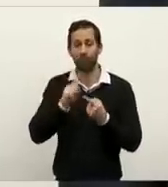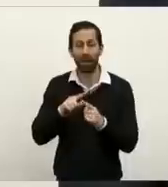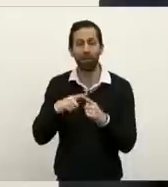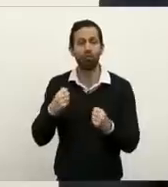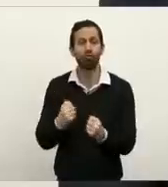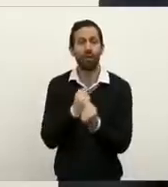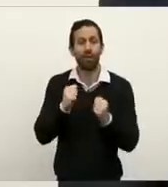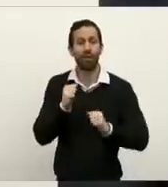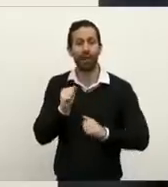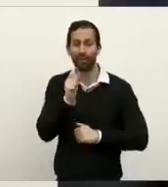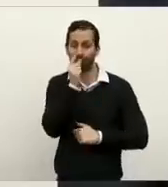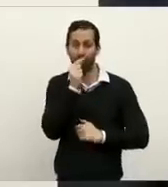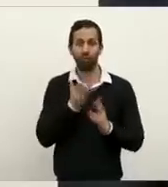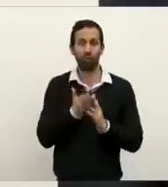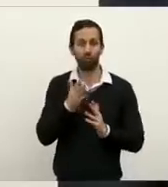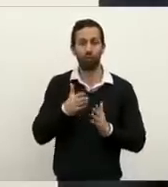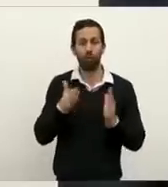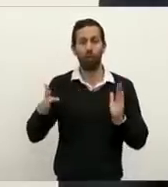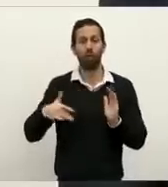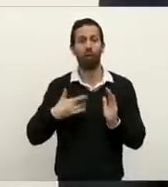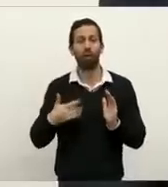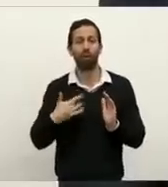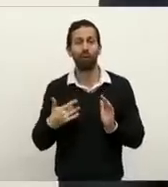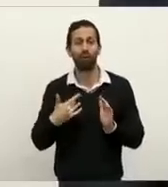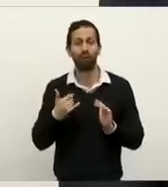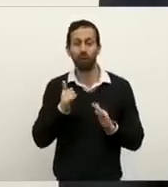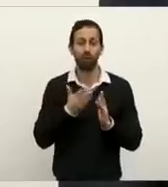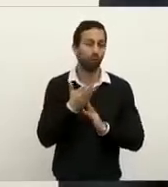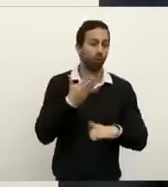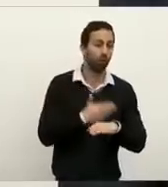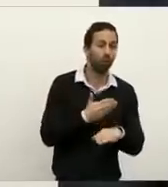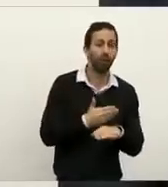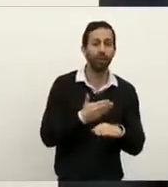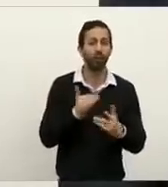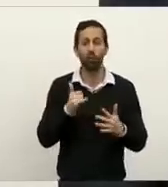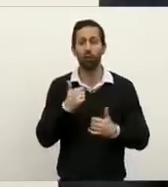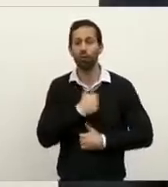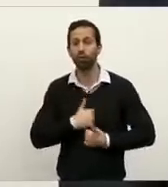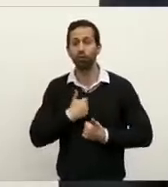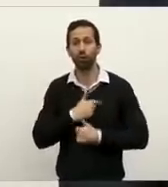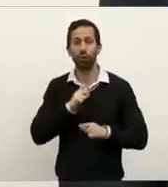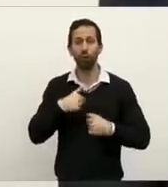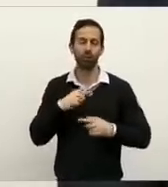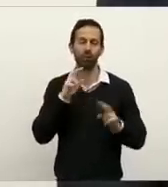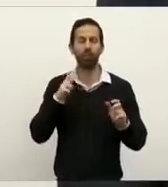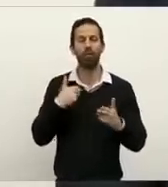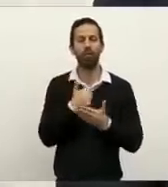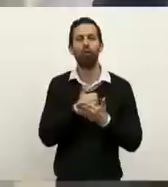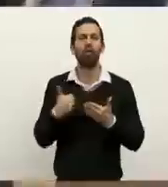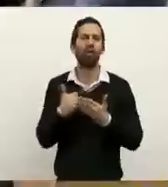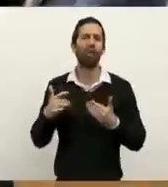through a long period of life, may be working, but also just enjoying what we would call an ordinary life.